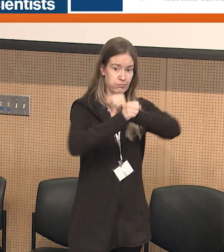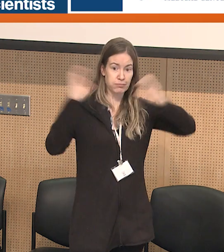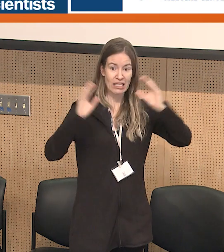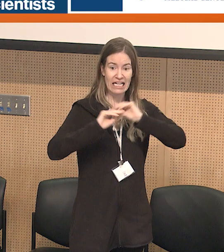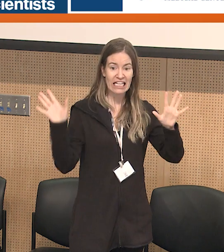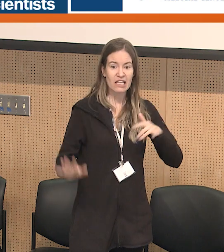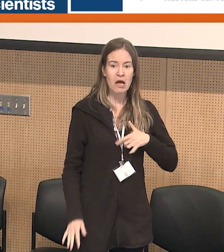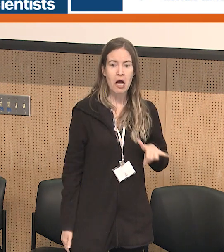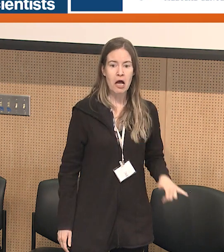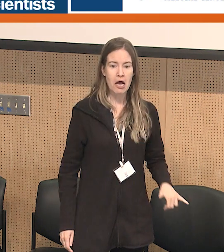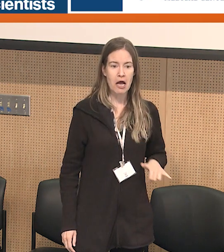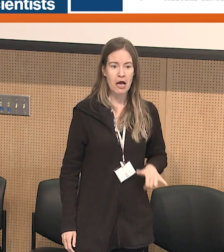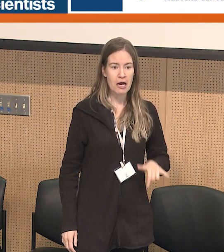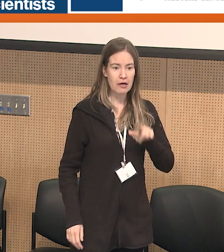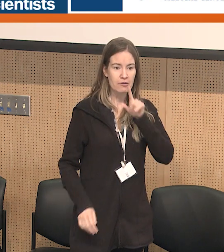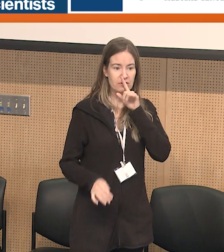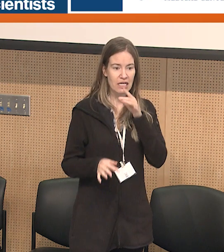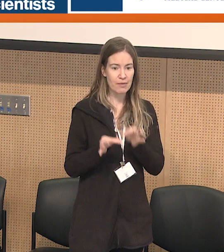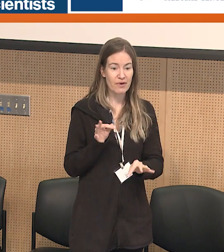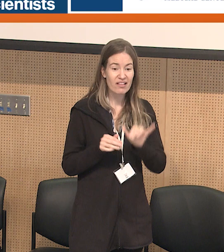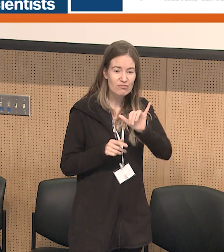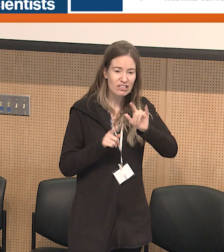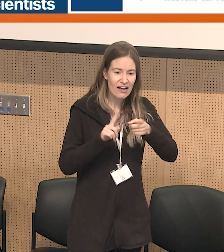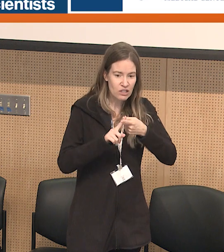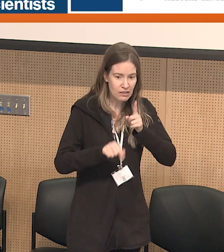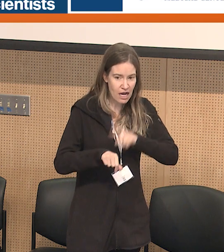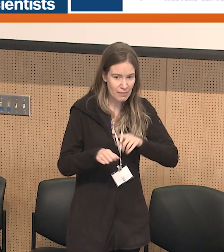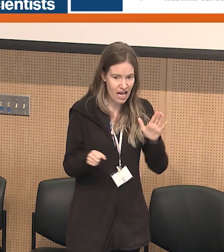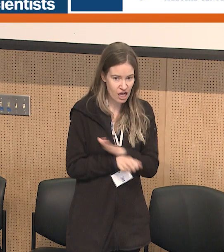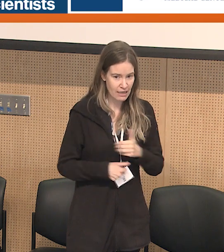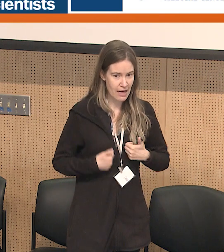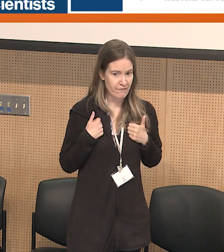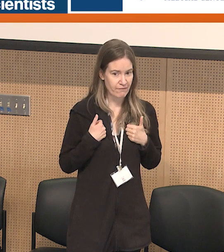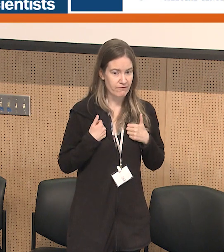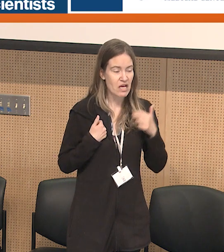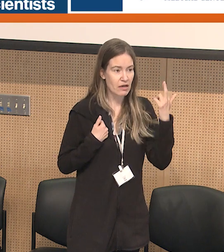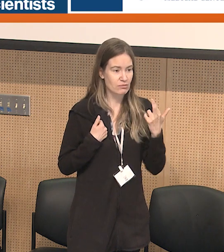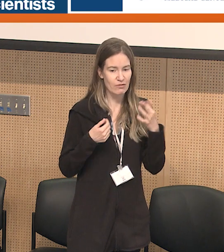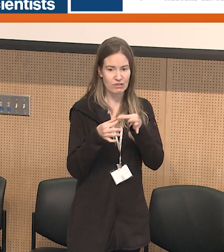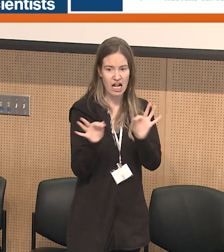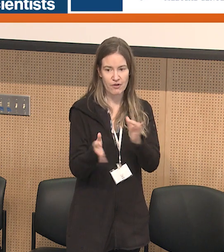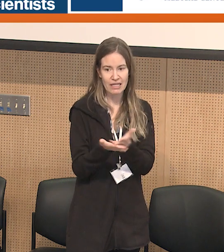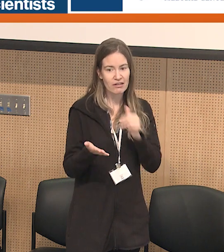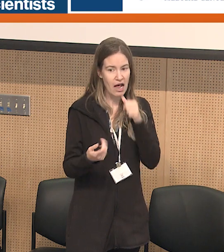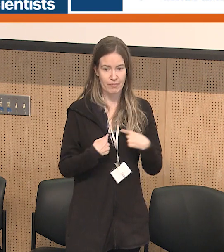in my language of American Sign Language, I understood the concepts completely.